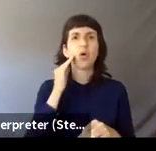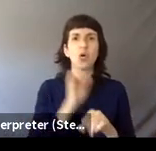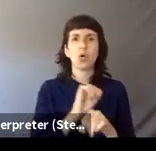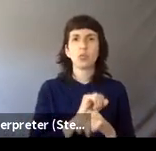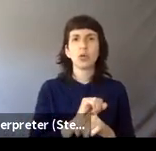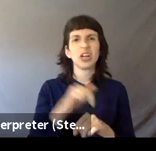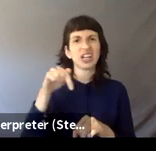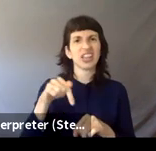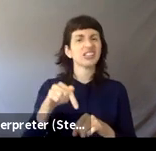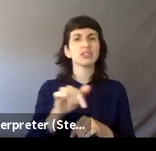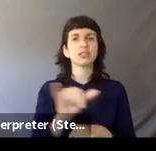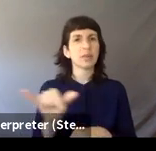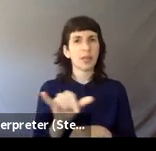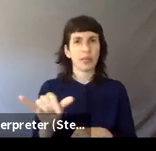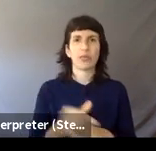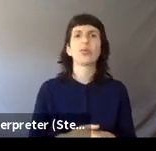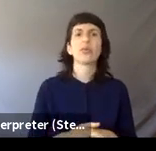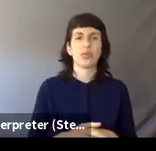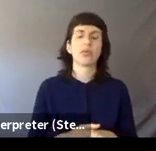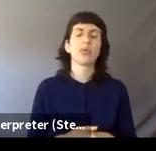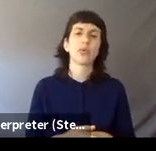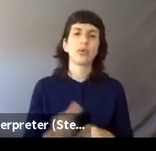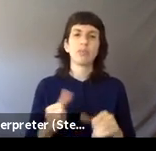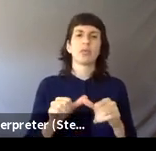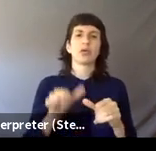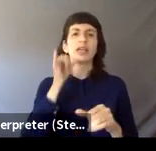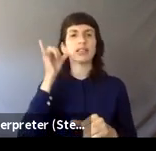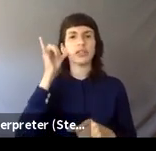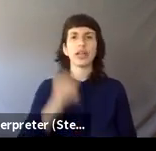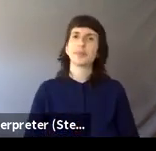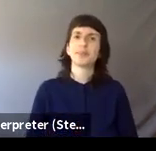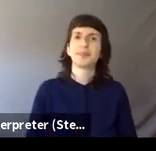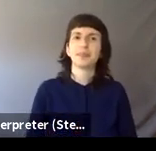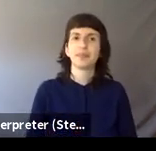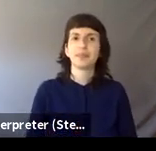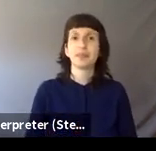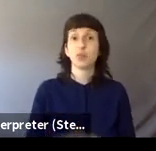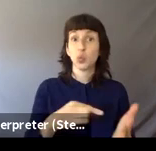If I wanted to tell it what students to send it to, is it all students or just assign it to a handful of students, I can make that choice here.